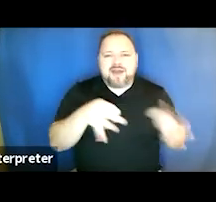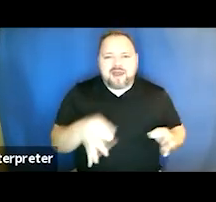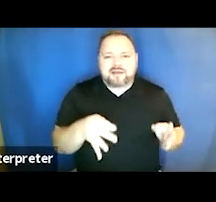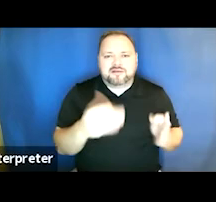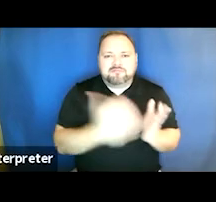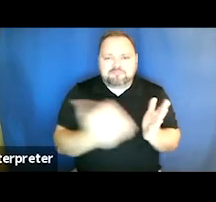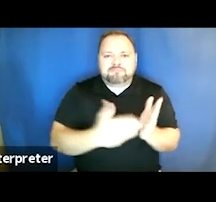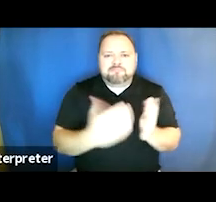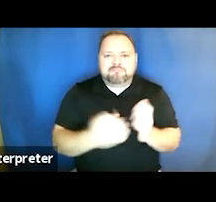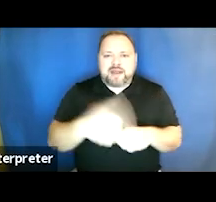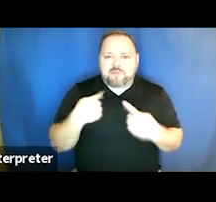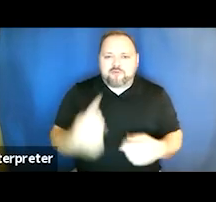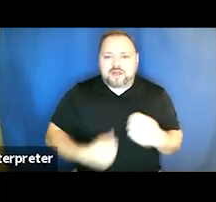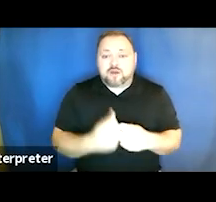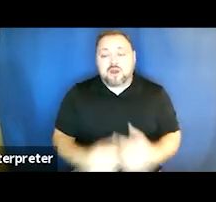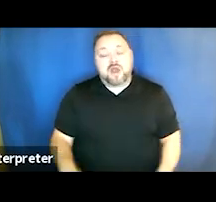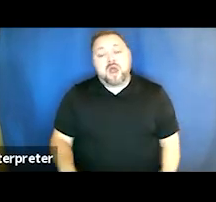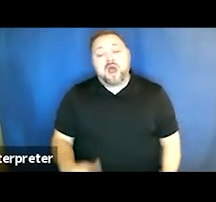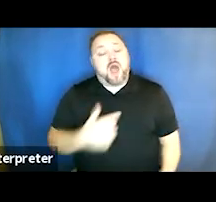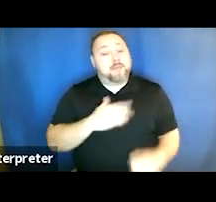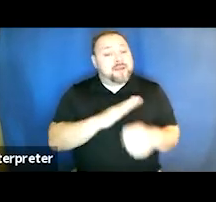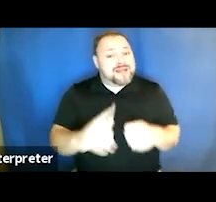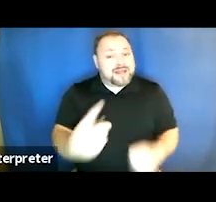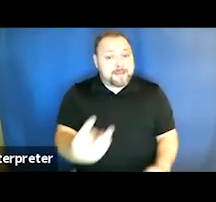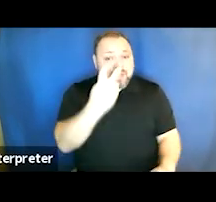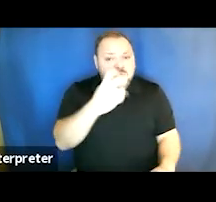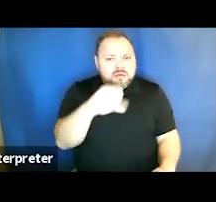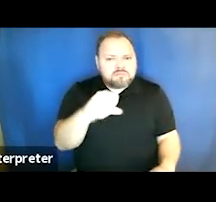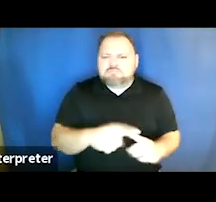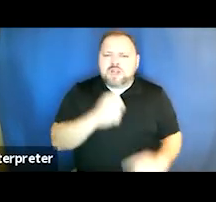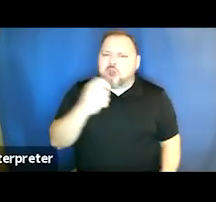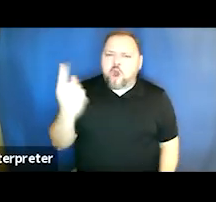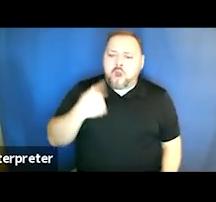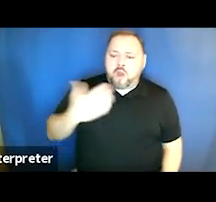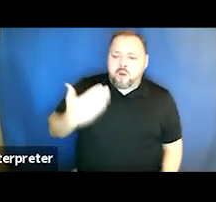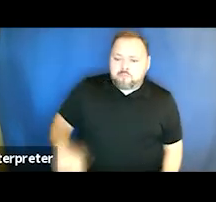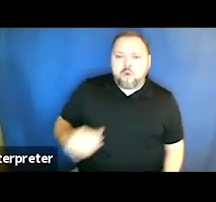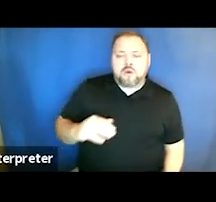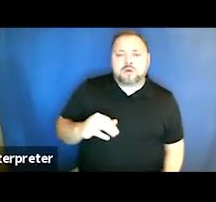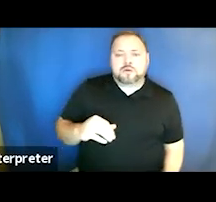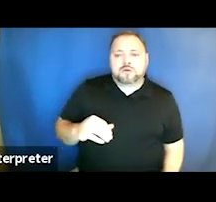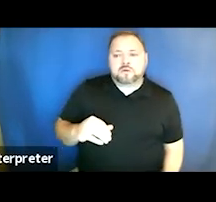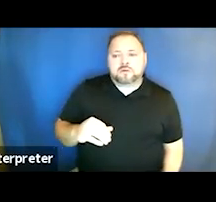I'm a totally blind individual, but I wasn't always. I was born with cancer when I was about nine months old.